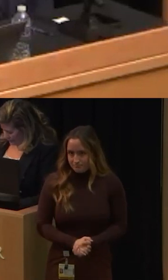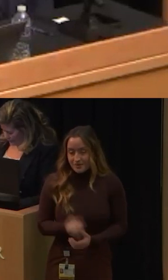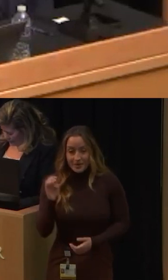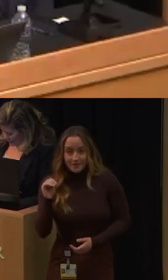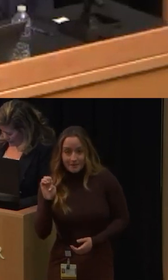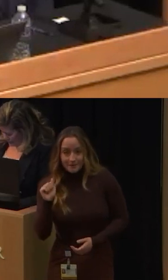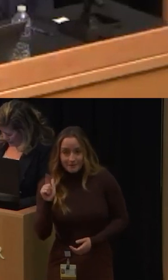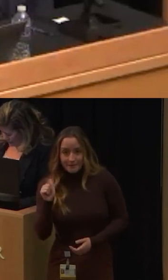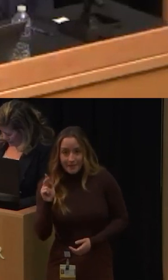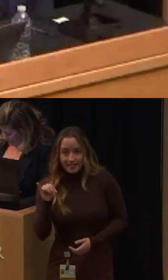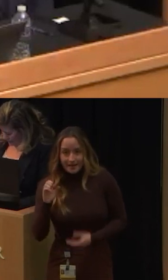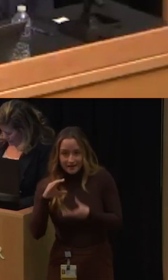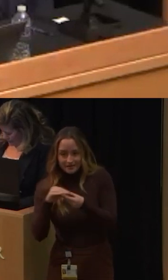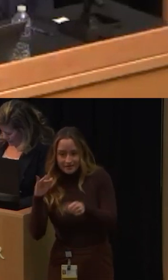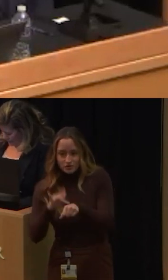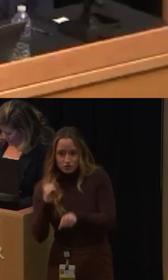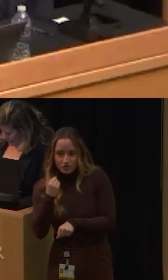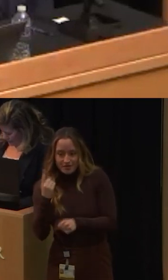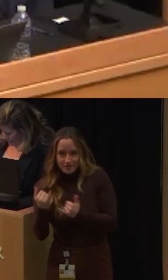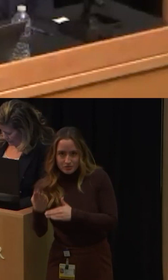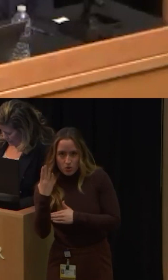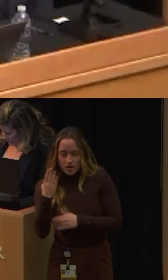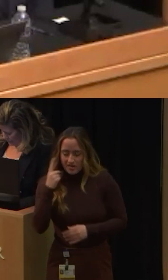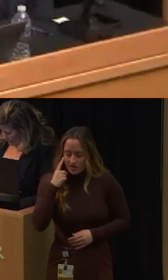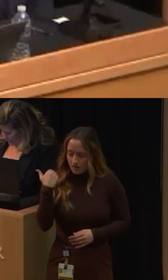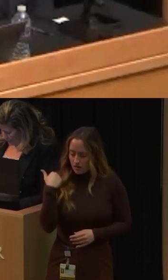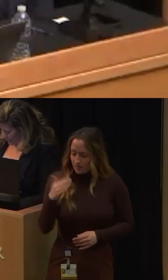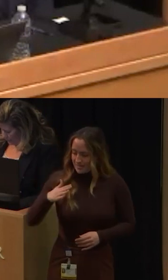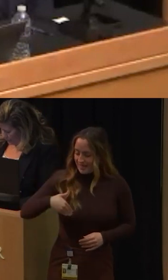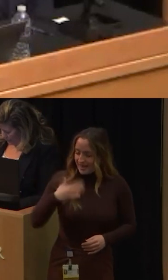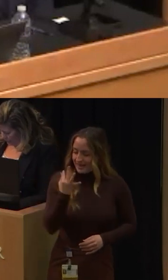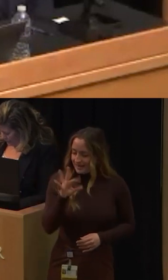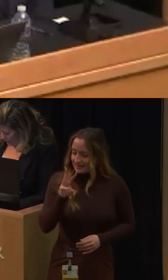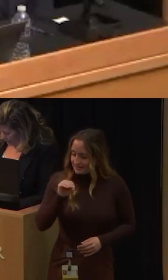because, you know, back in the 19, late 1960s and most of the 1970s,